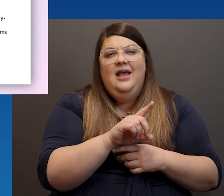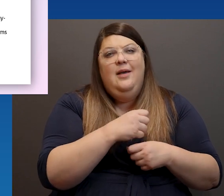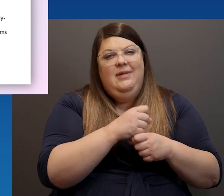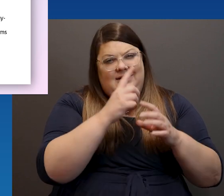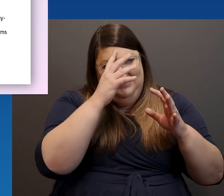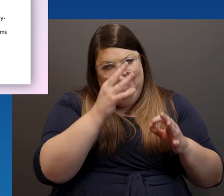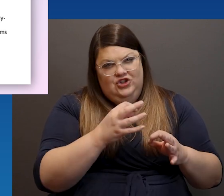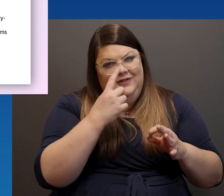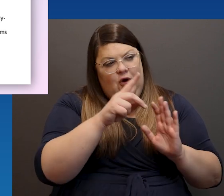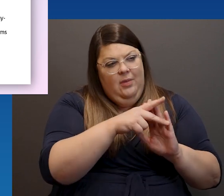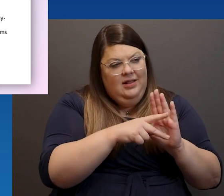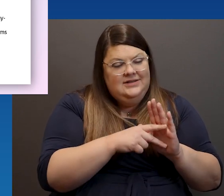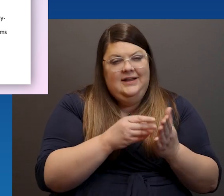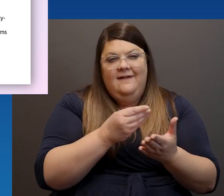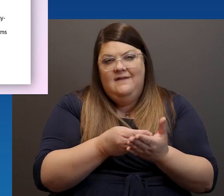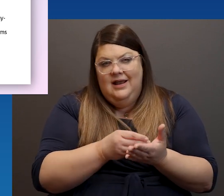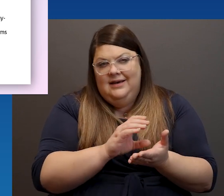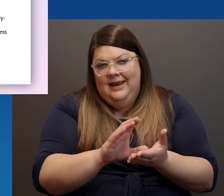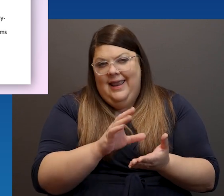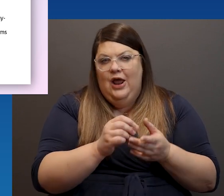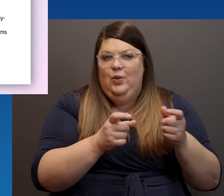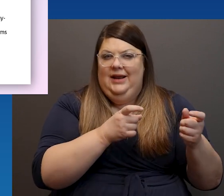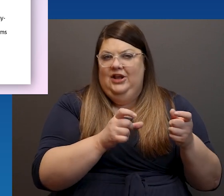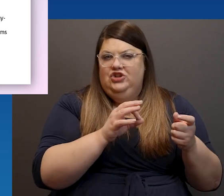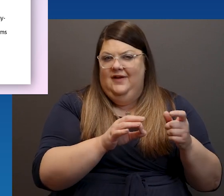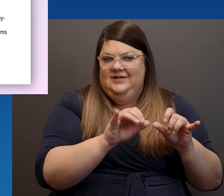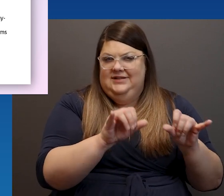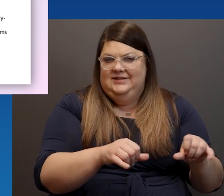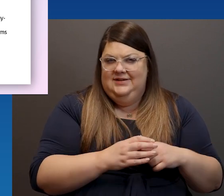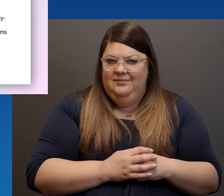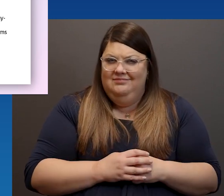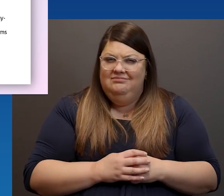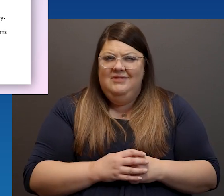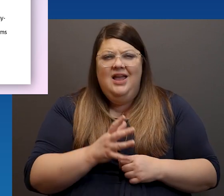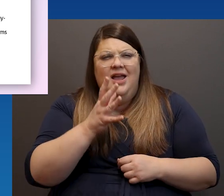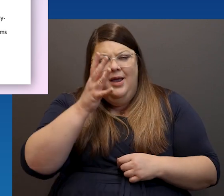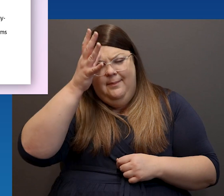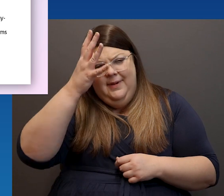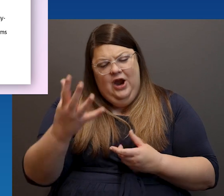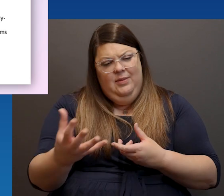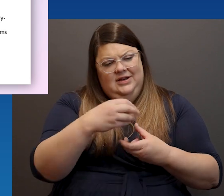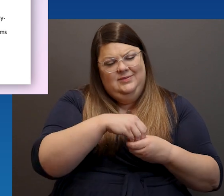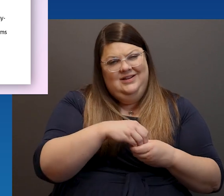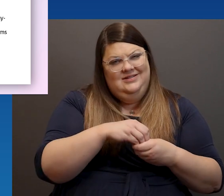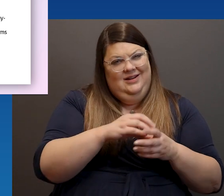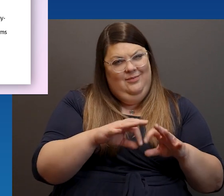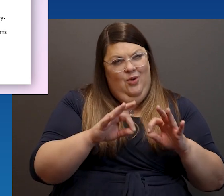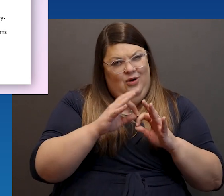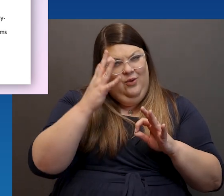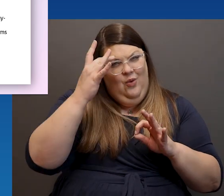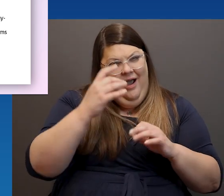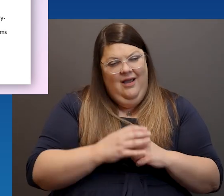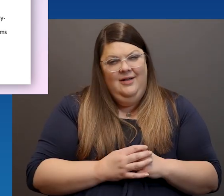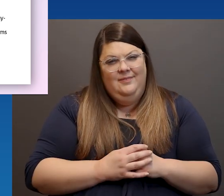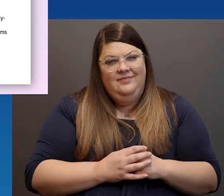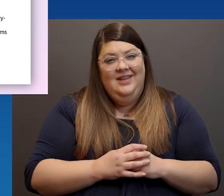funding and the regulation of the system. Why is parent participation important in leadership? Families need to have the information